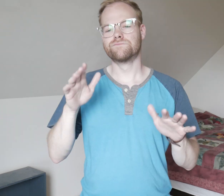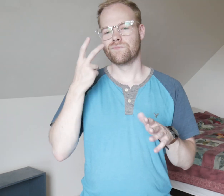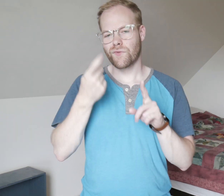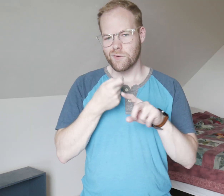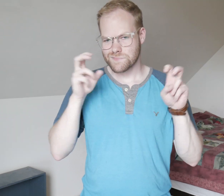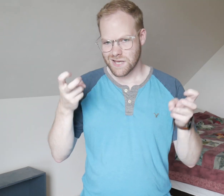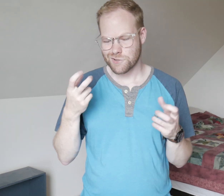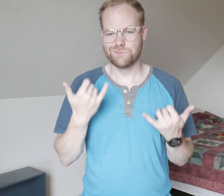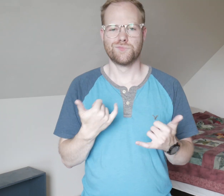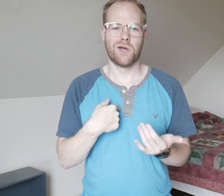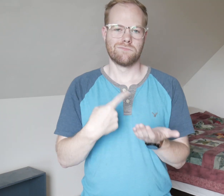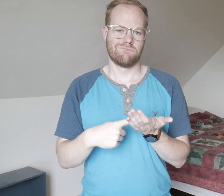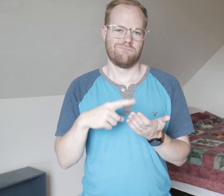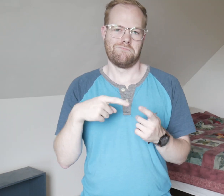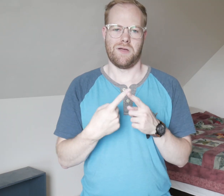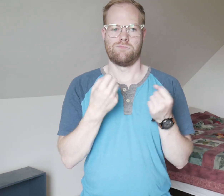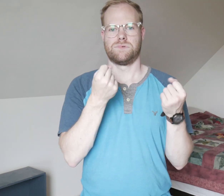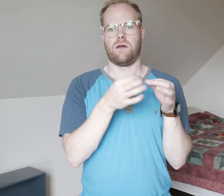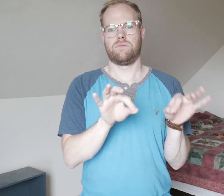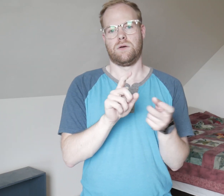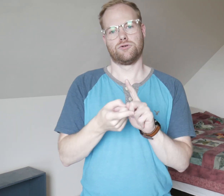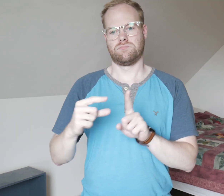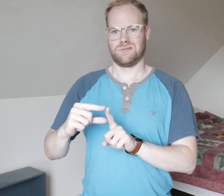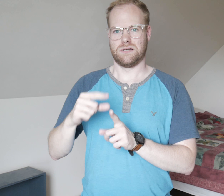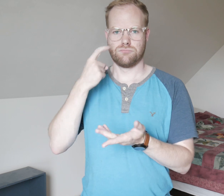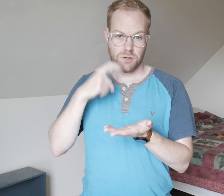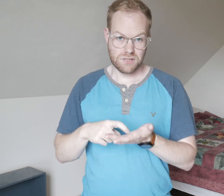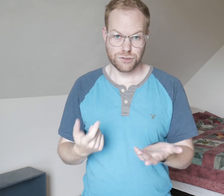As you’ve seen from the title, today I’m talking about sign language to text recognition.